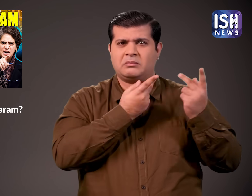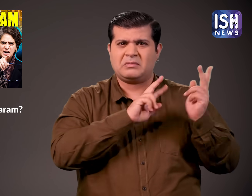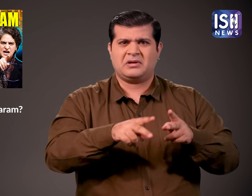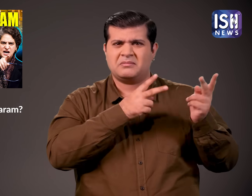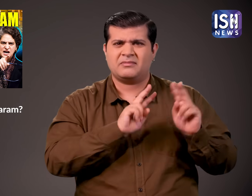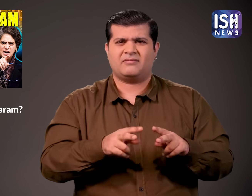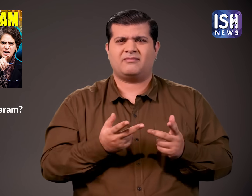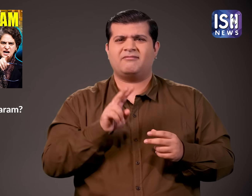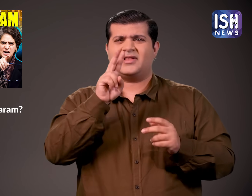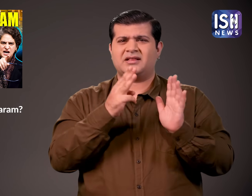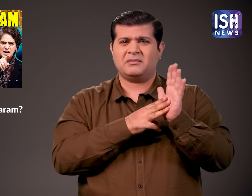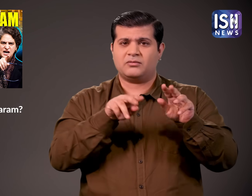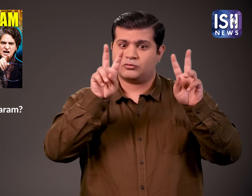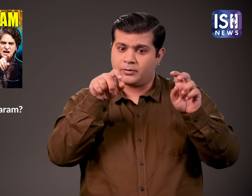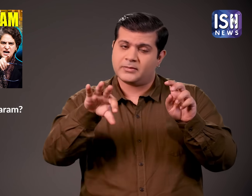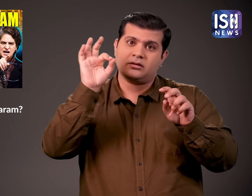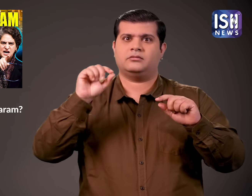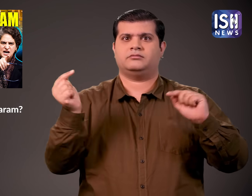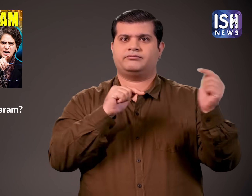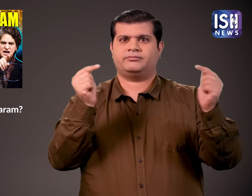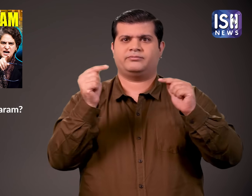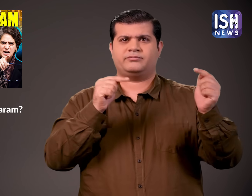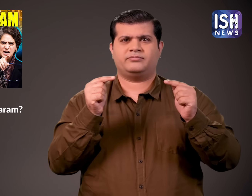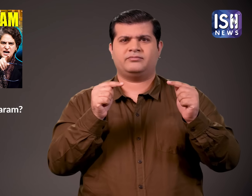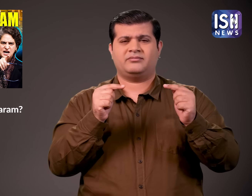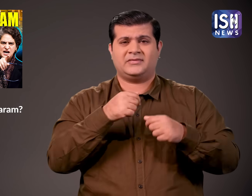He argued that the PM keeps reviving past topics for debate and has now chosen Vande Mataram.